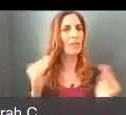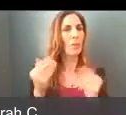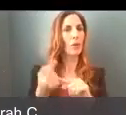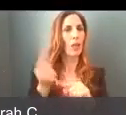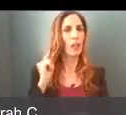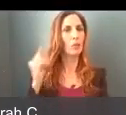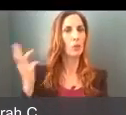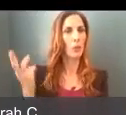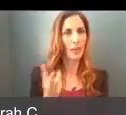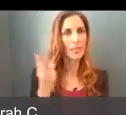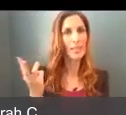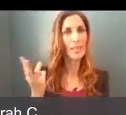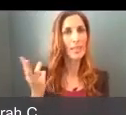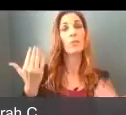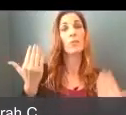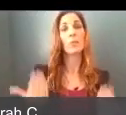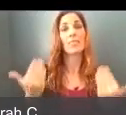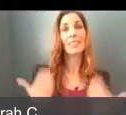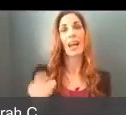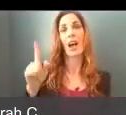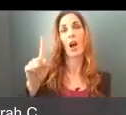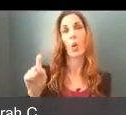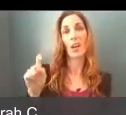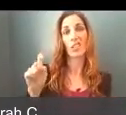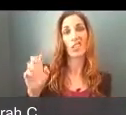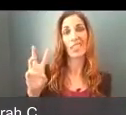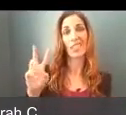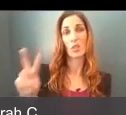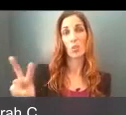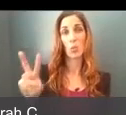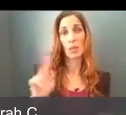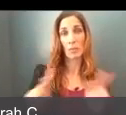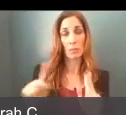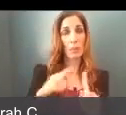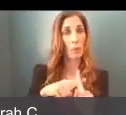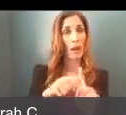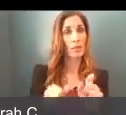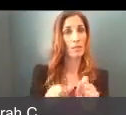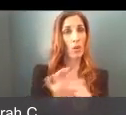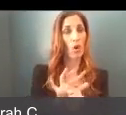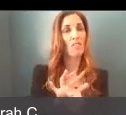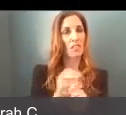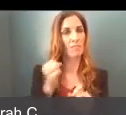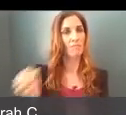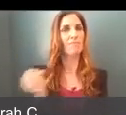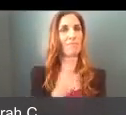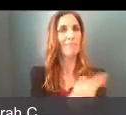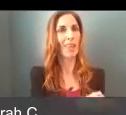Today, 162 individuals with COVID-19 are hospitalized in a Montgomery County hospital. This